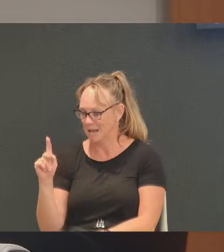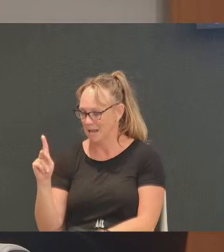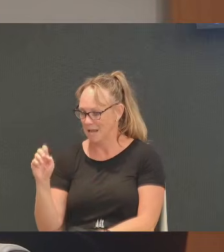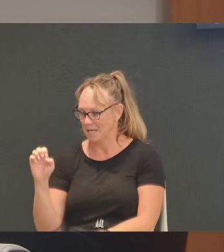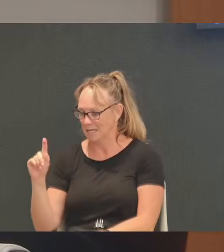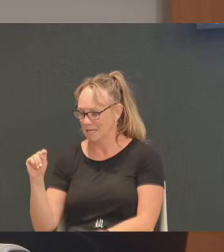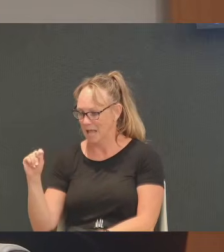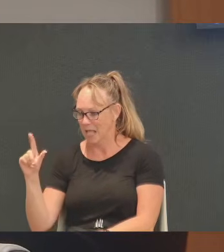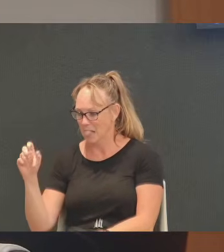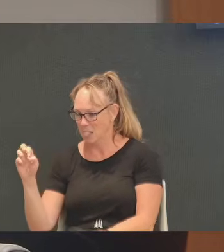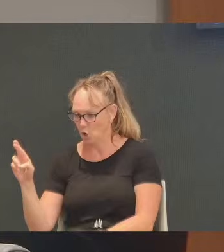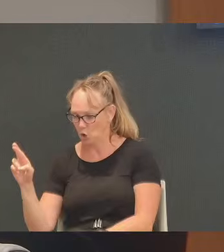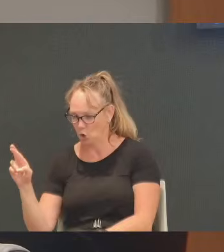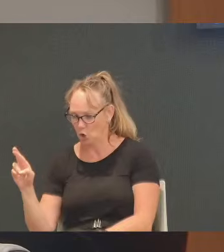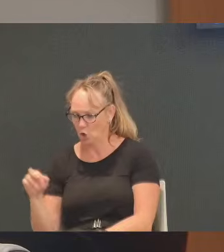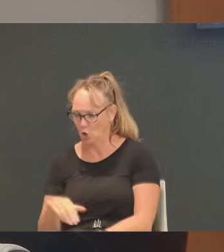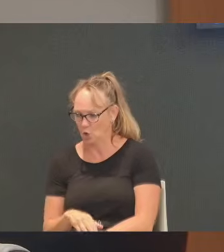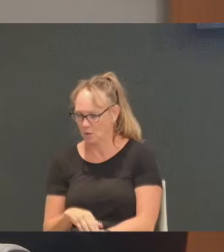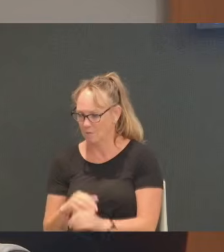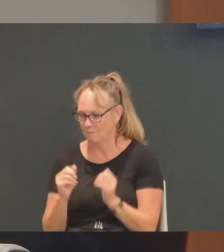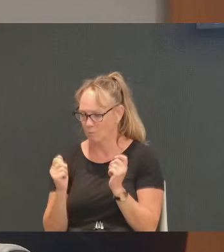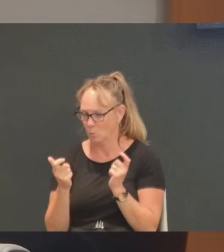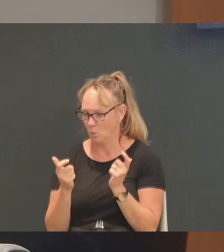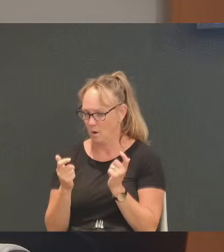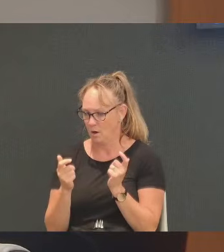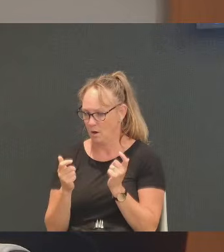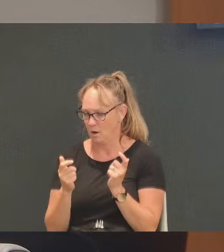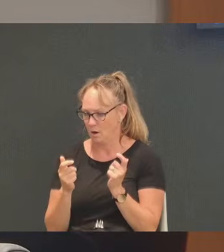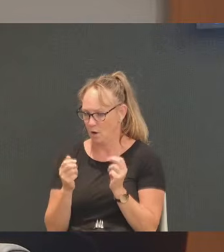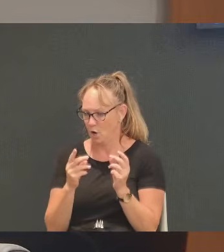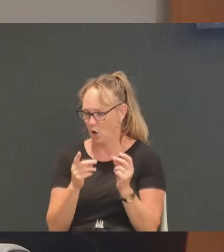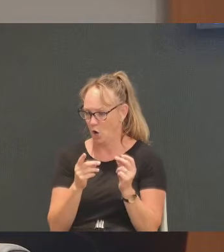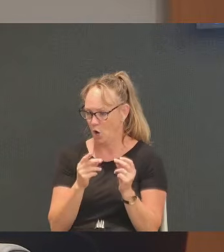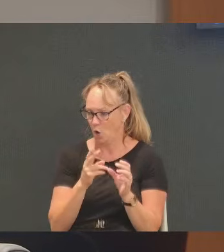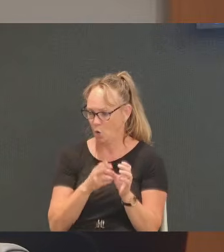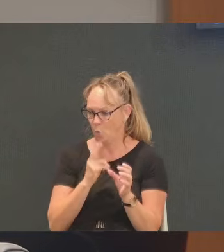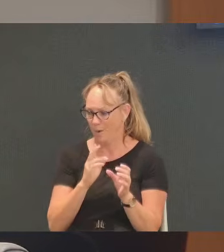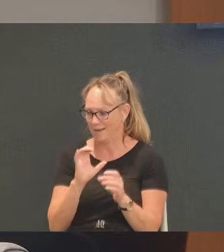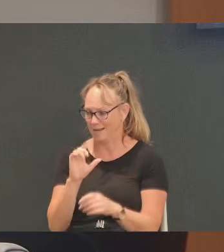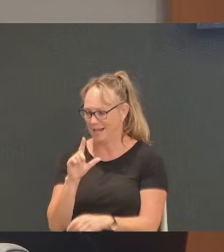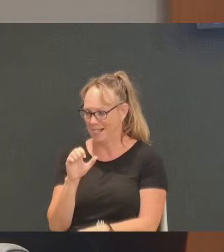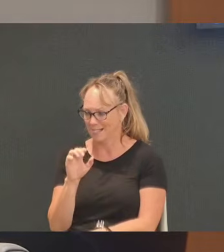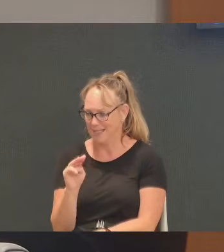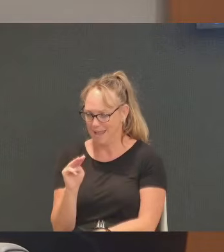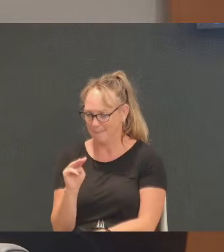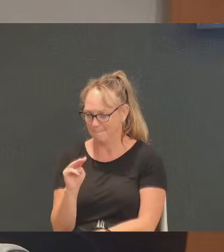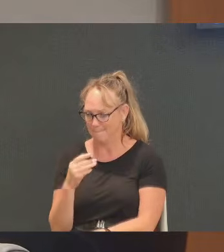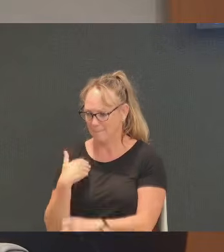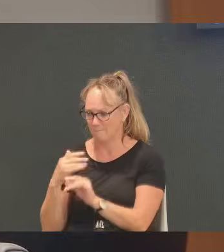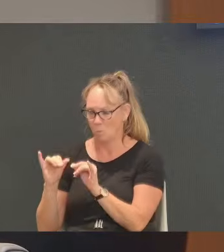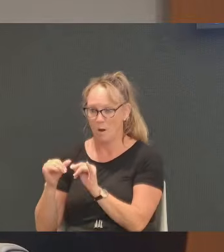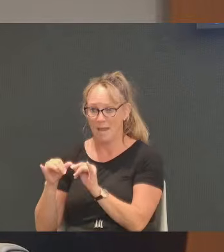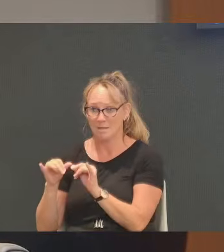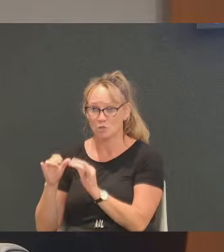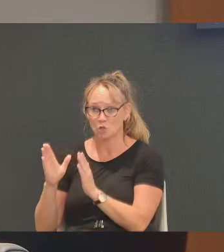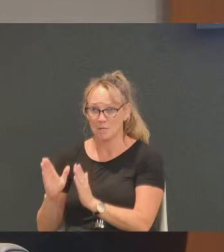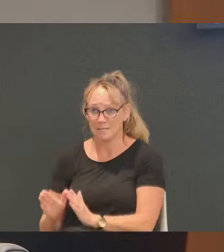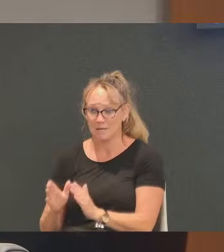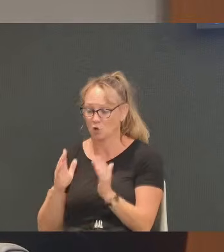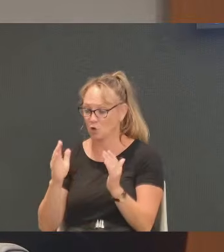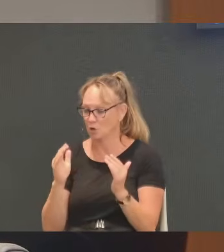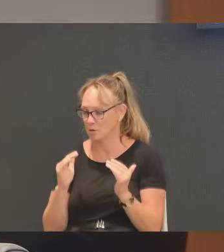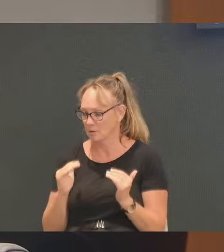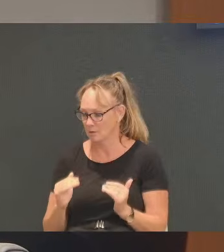this would be received for the for the record and forwarded to the Engineer. Item 33 is a